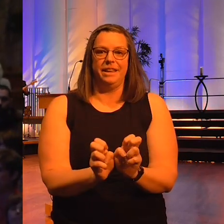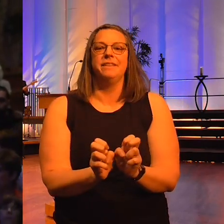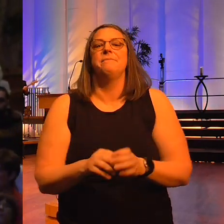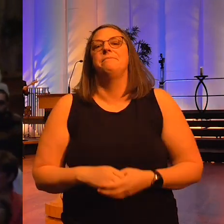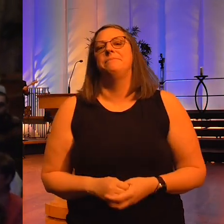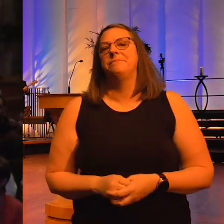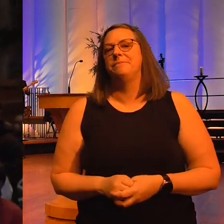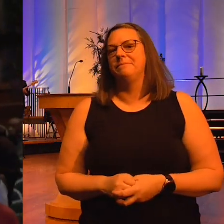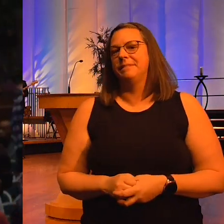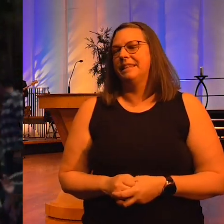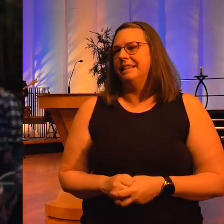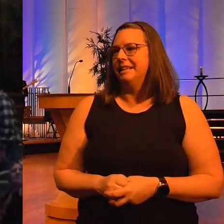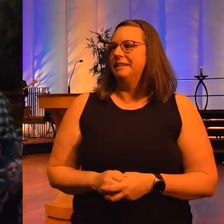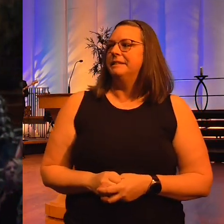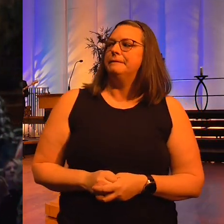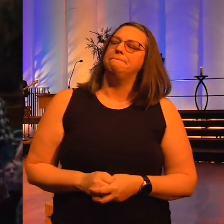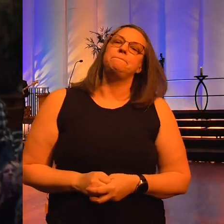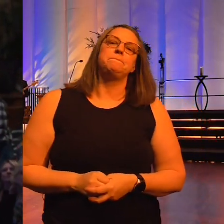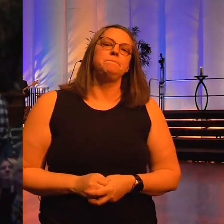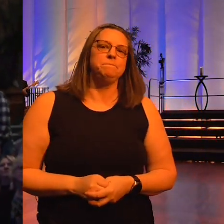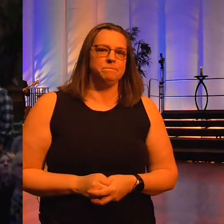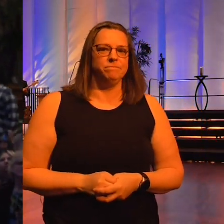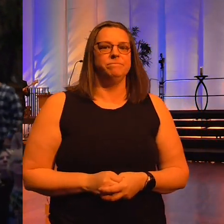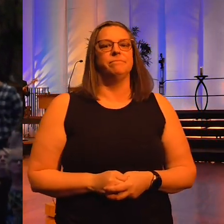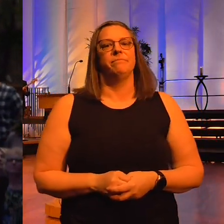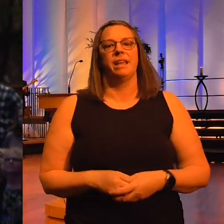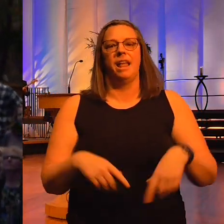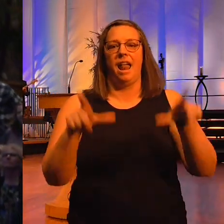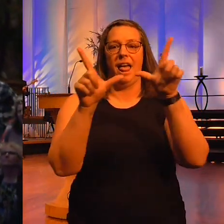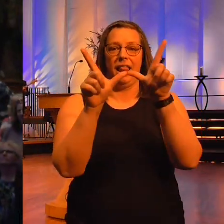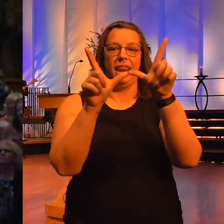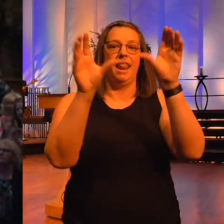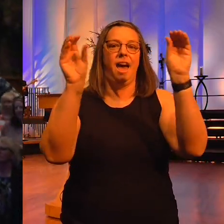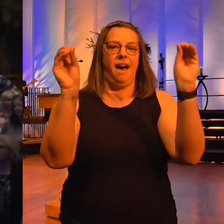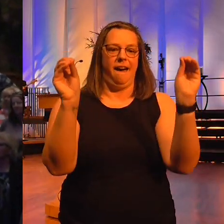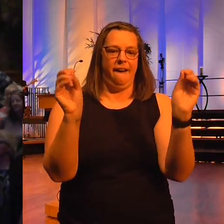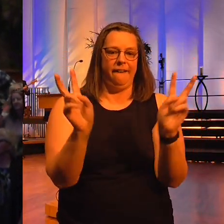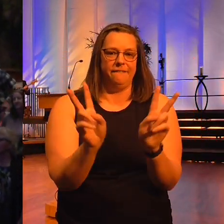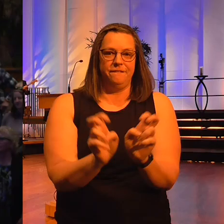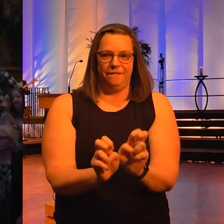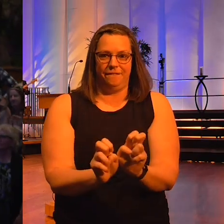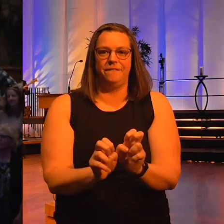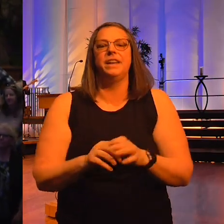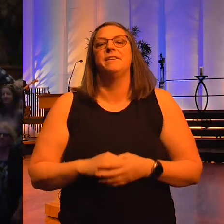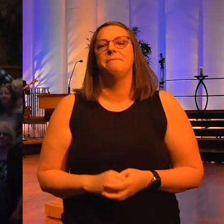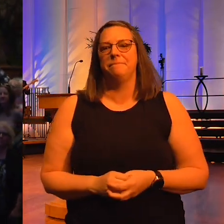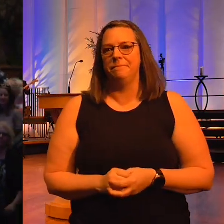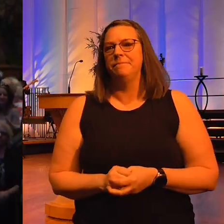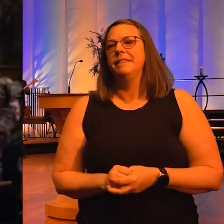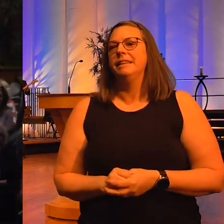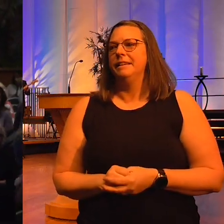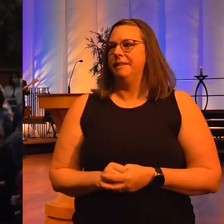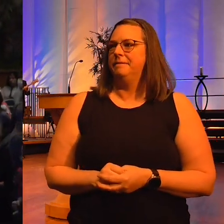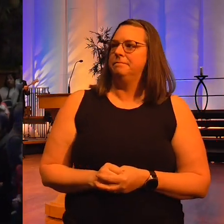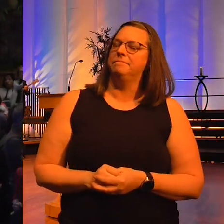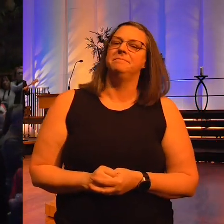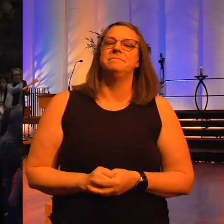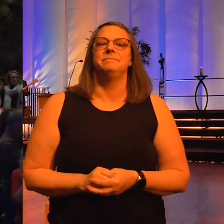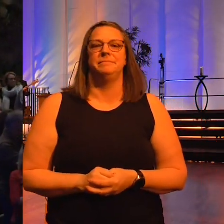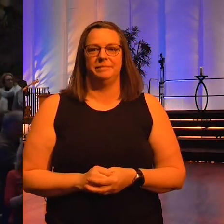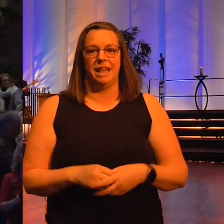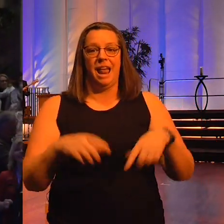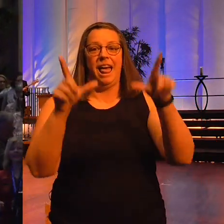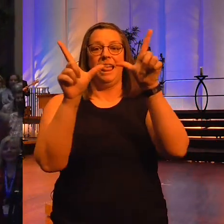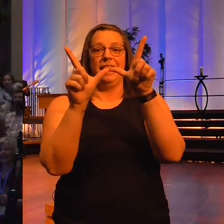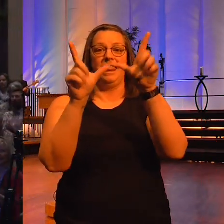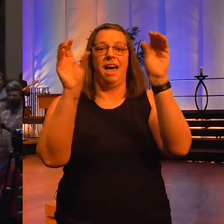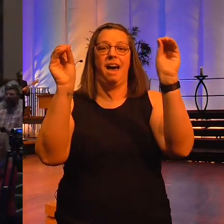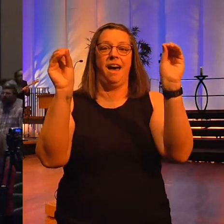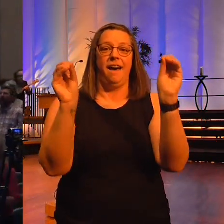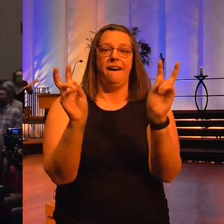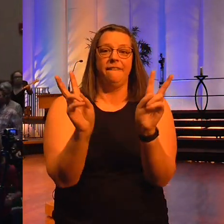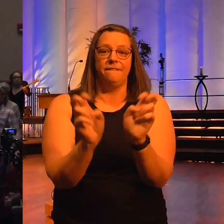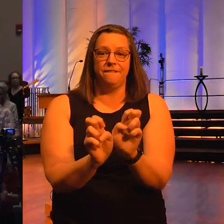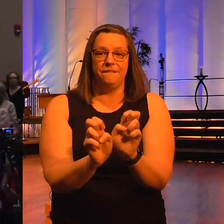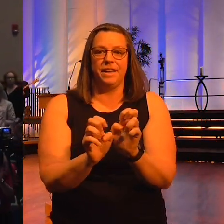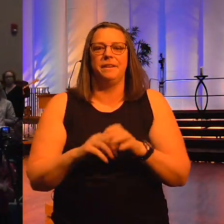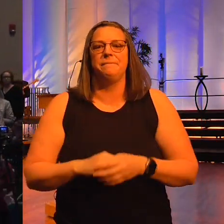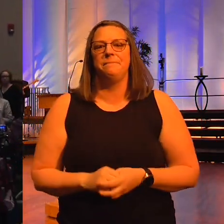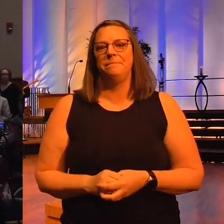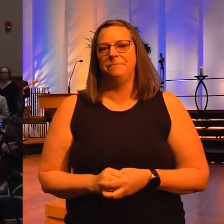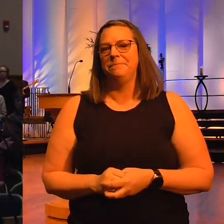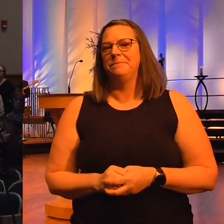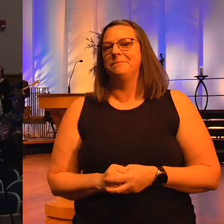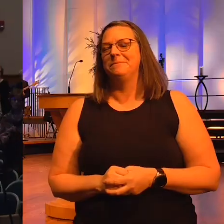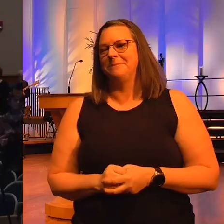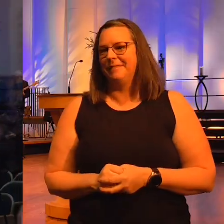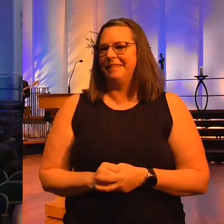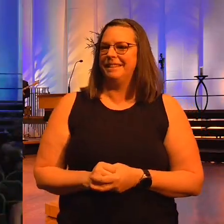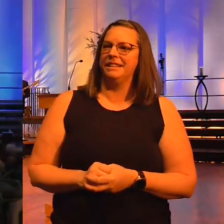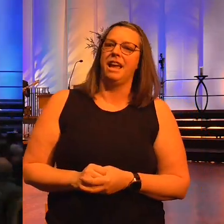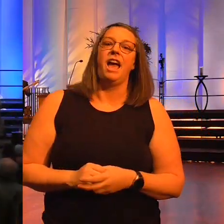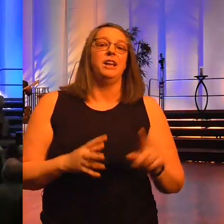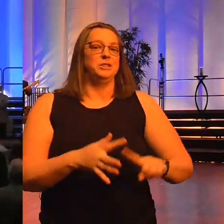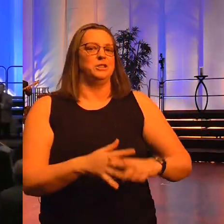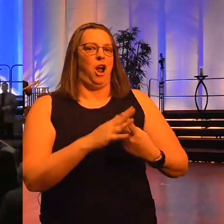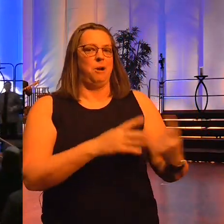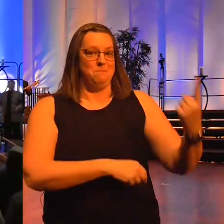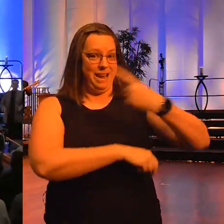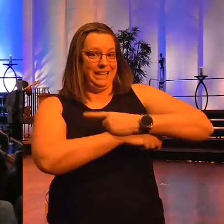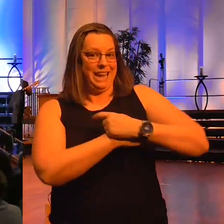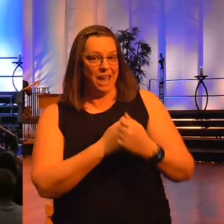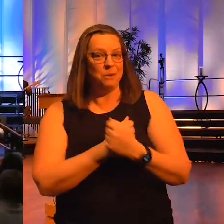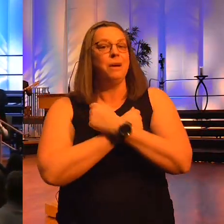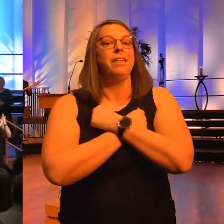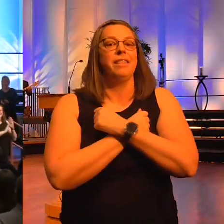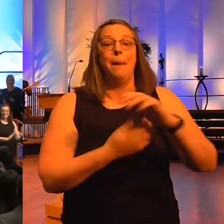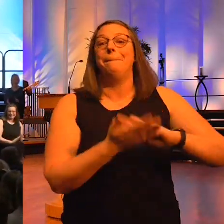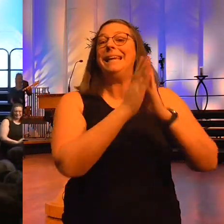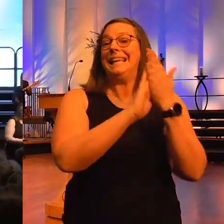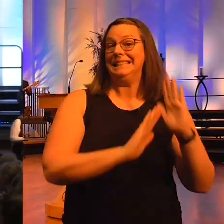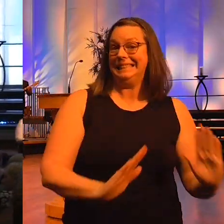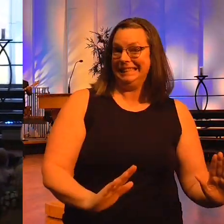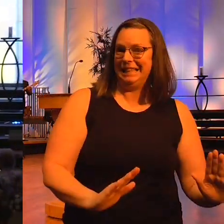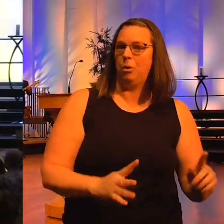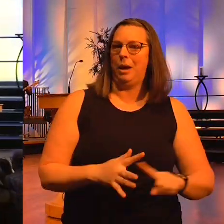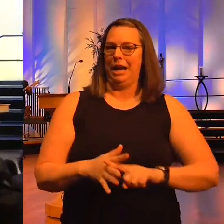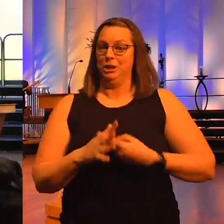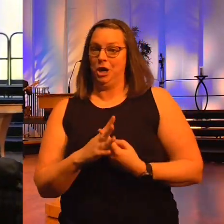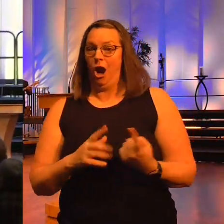love love love love love love love I start my day with peace when I start my day with peace